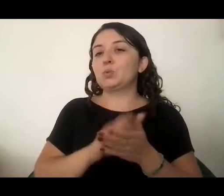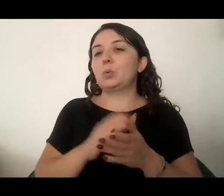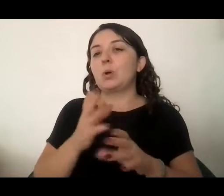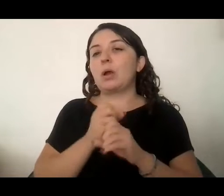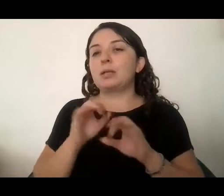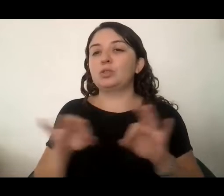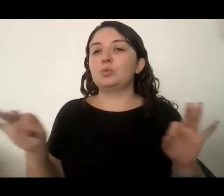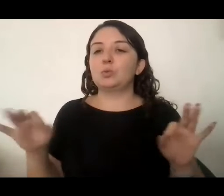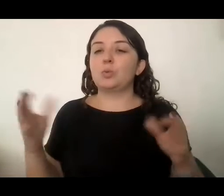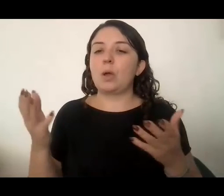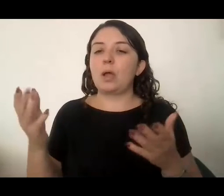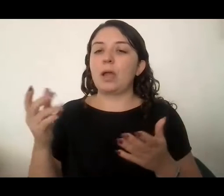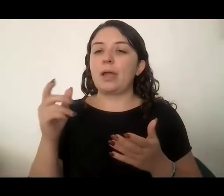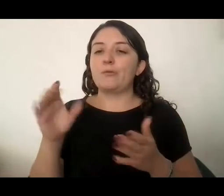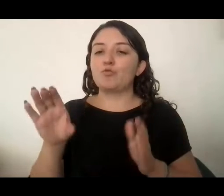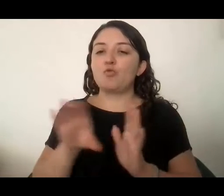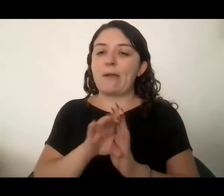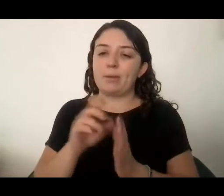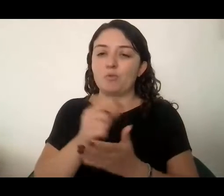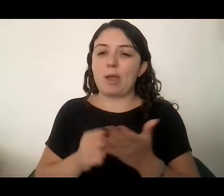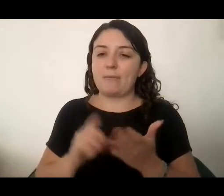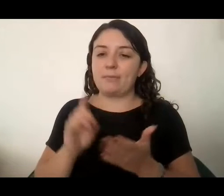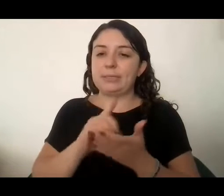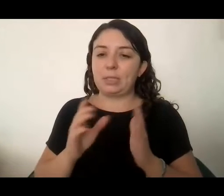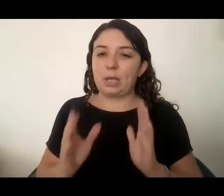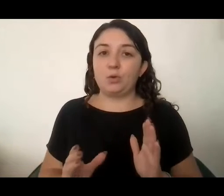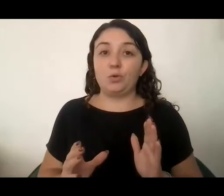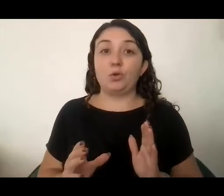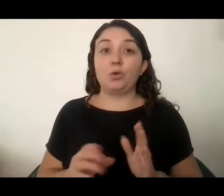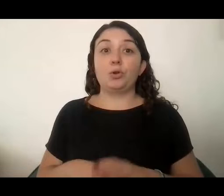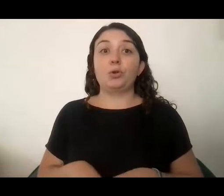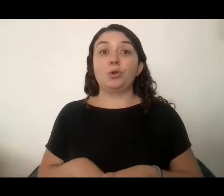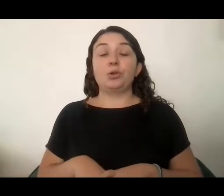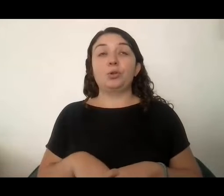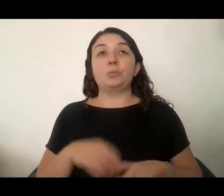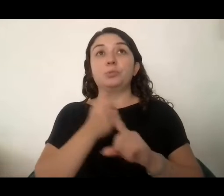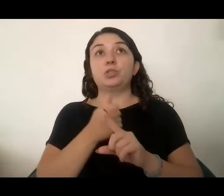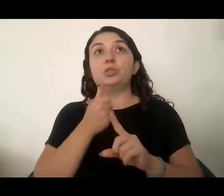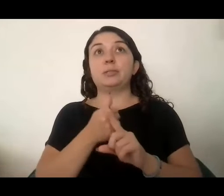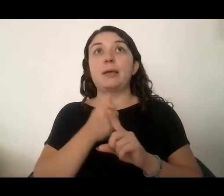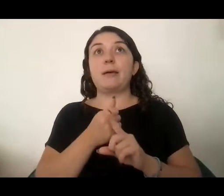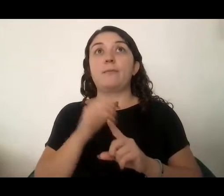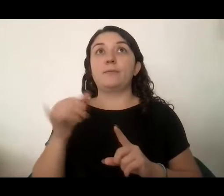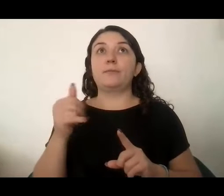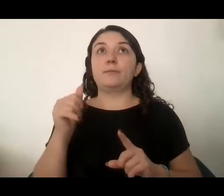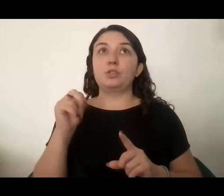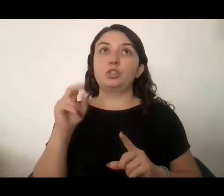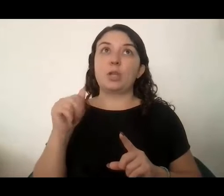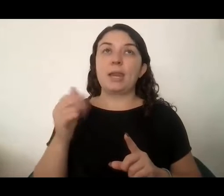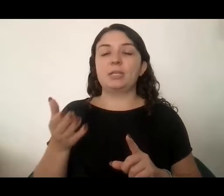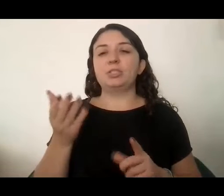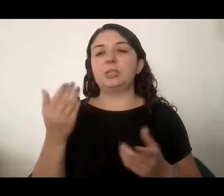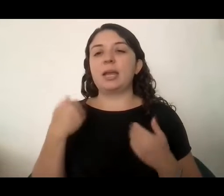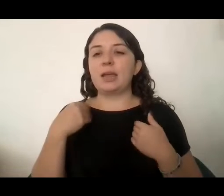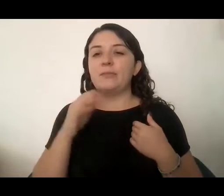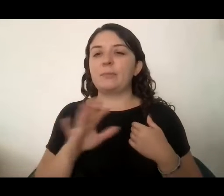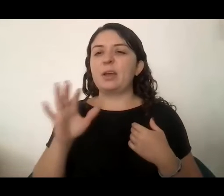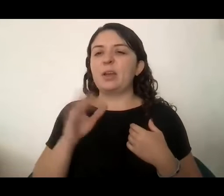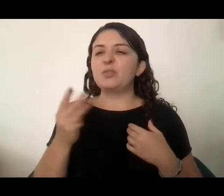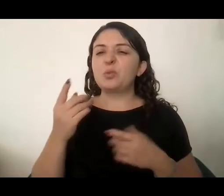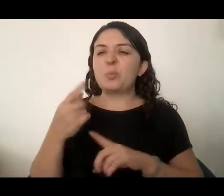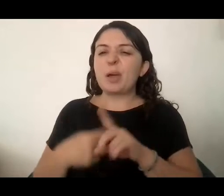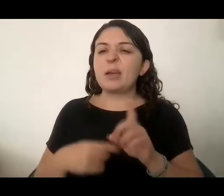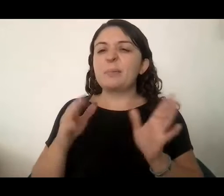graphic designer. And she is, you know, spending a few months doing some planning, kind of getting